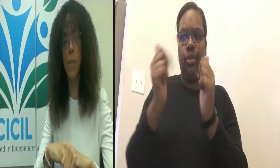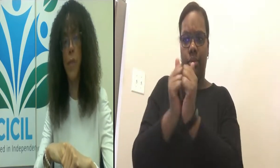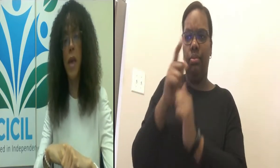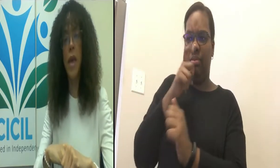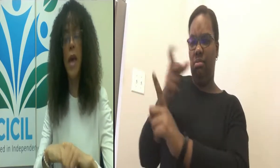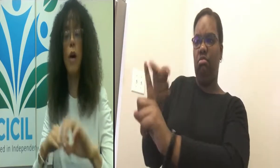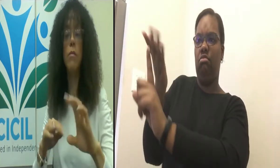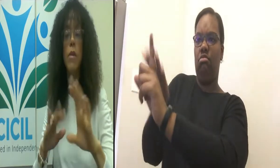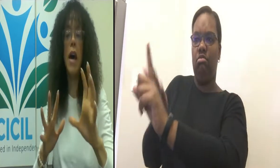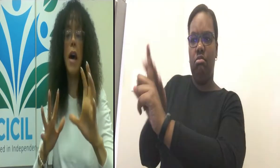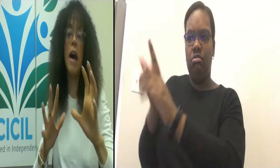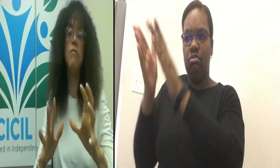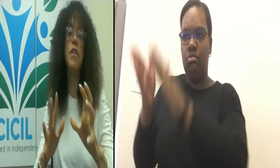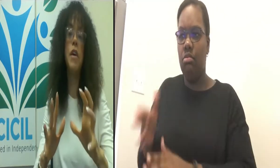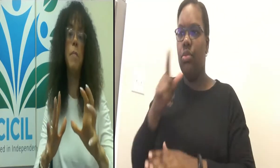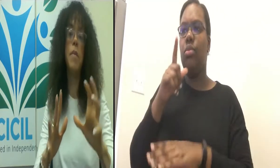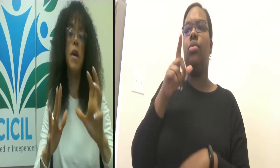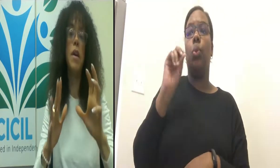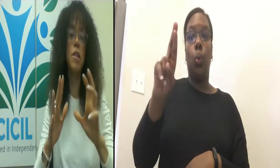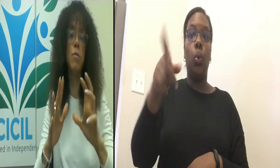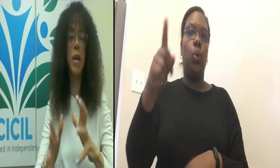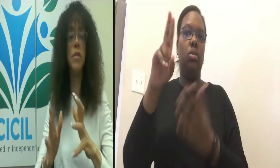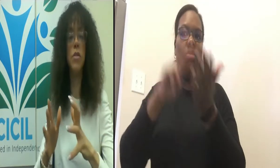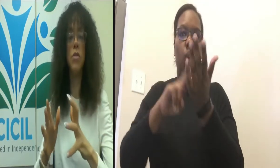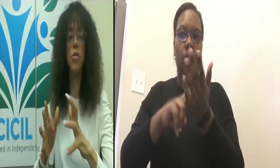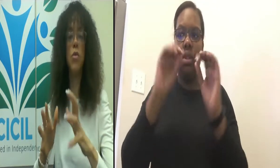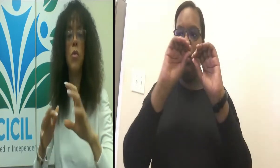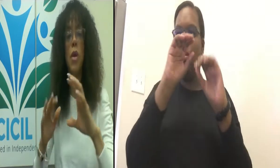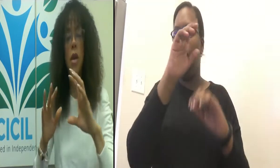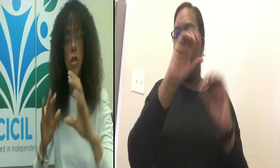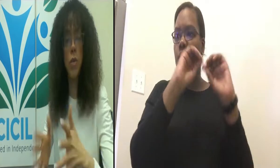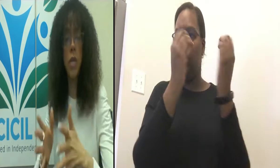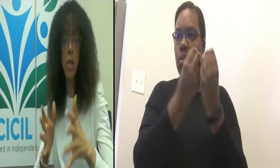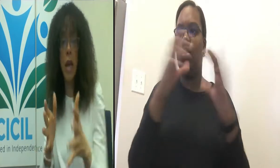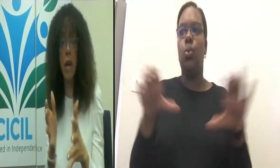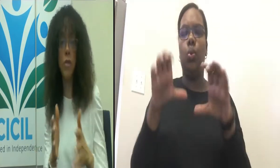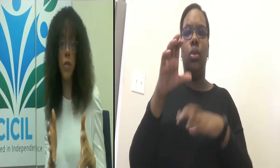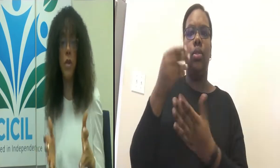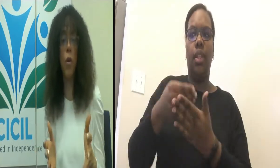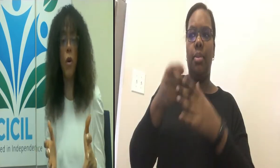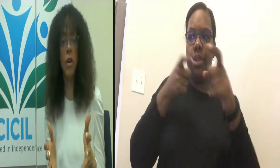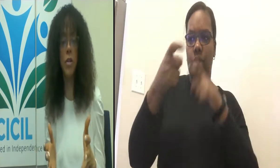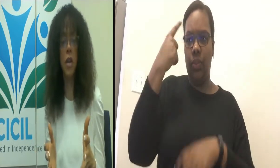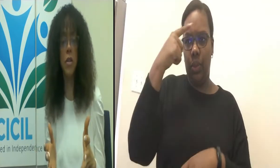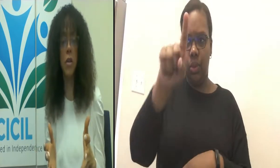with the most recent documents for the organization as well. Have them